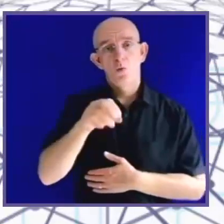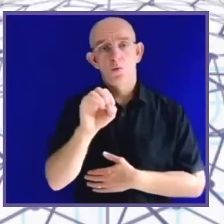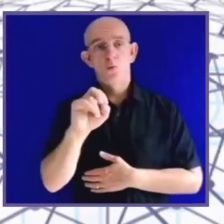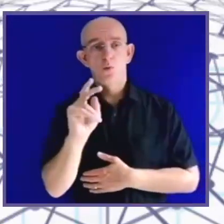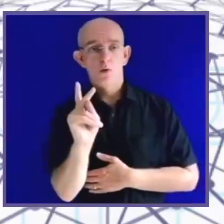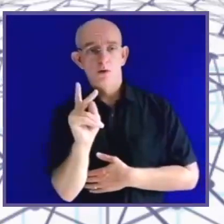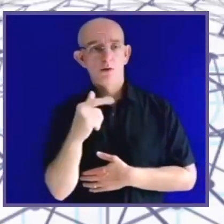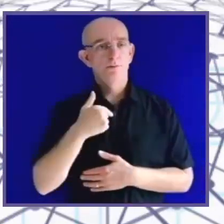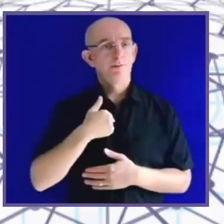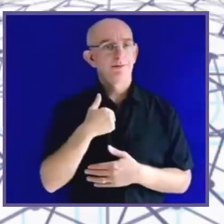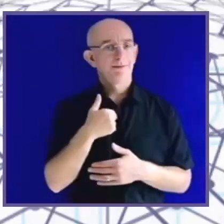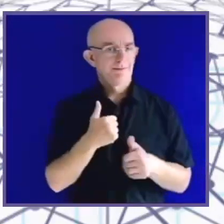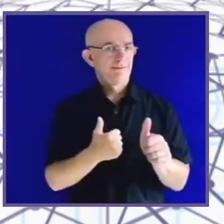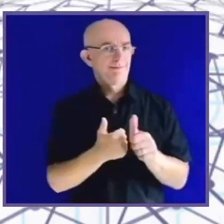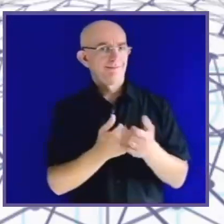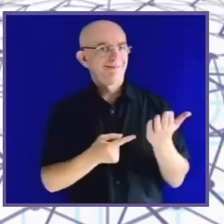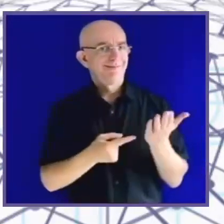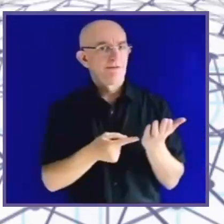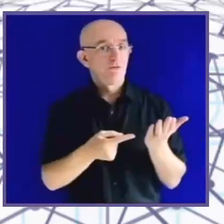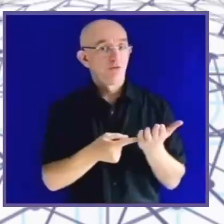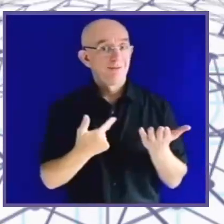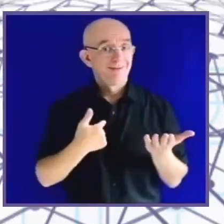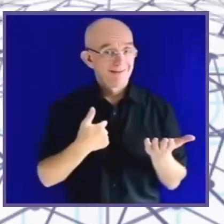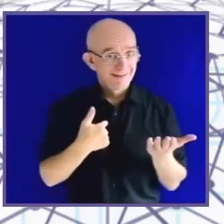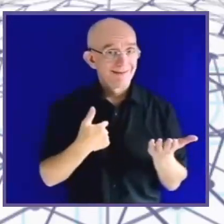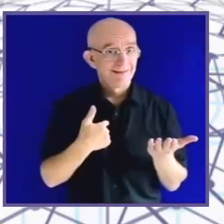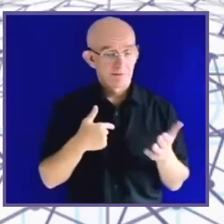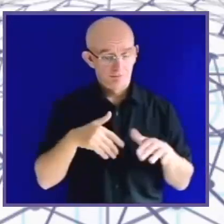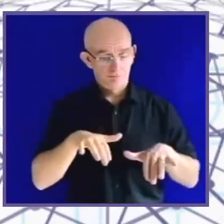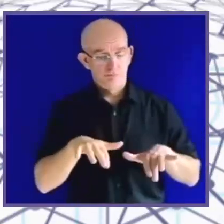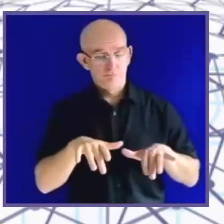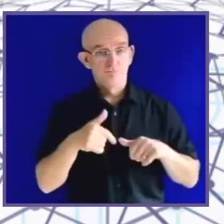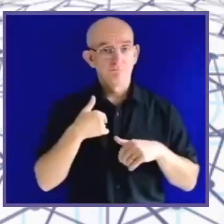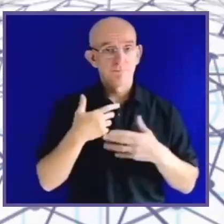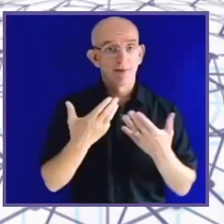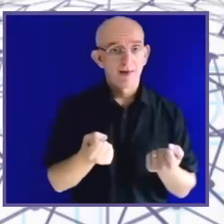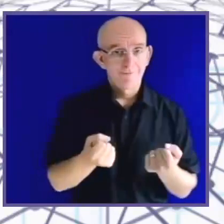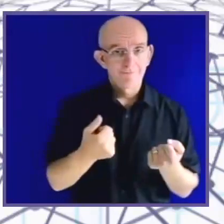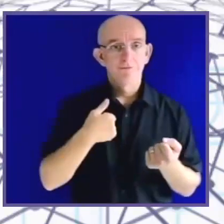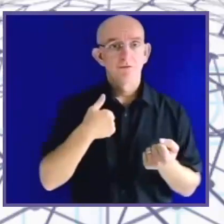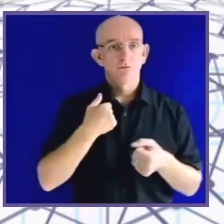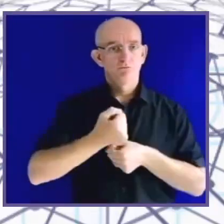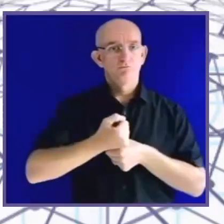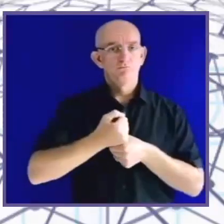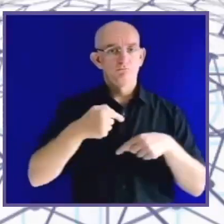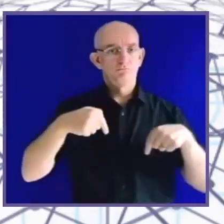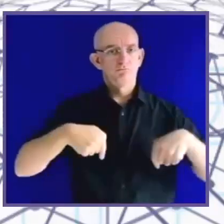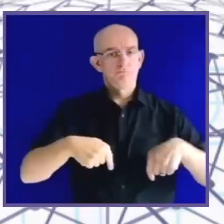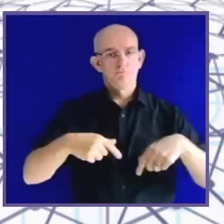And I use Braille displays and screen readers for my daily activities.